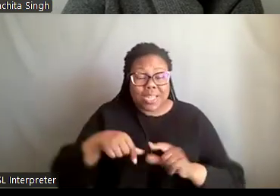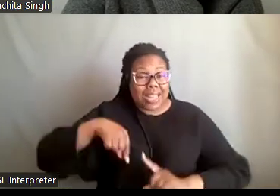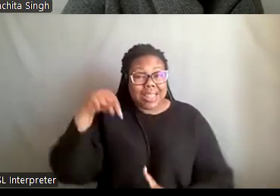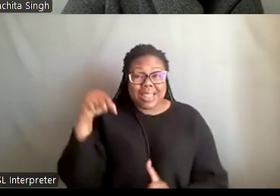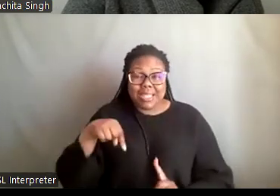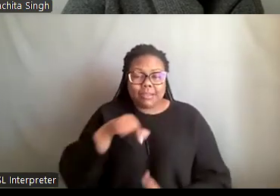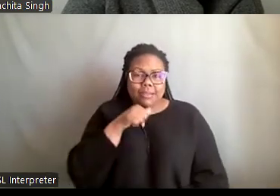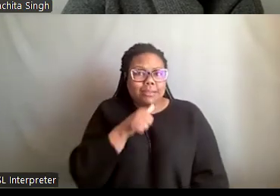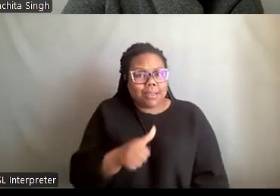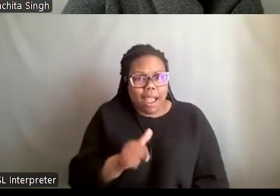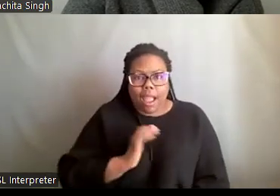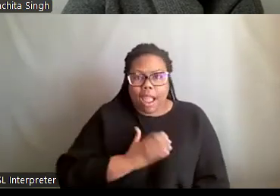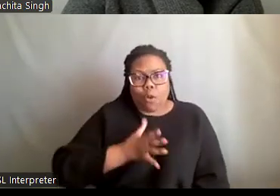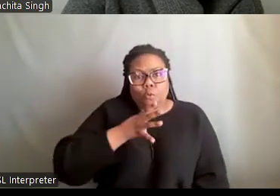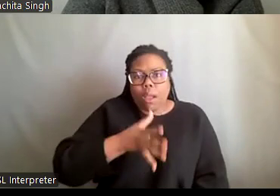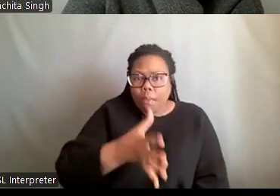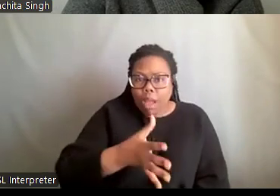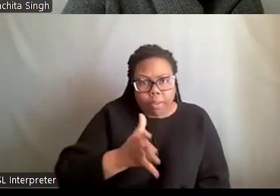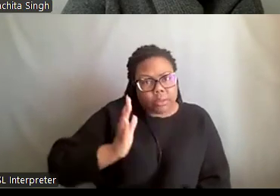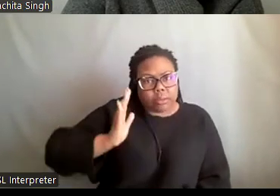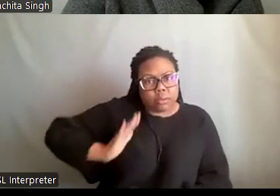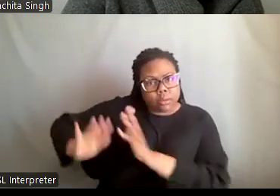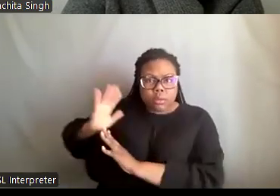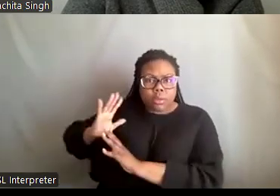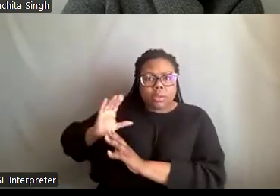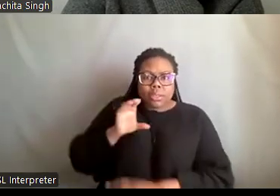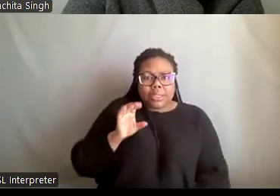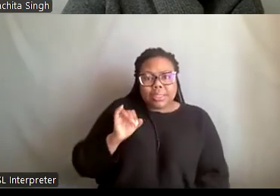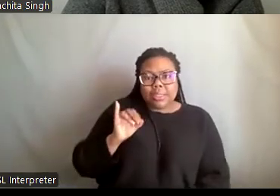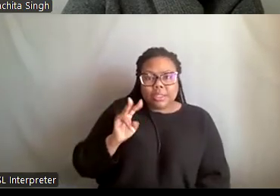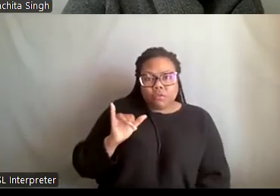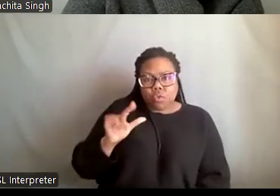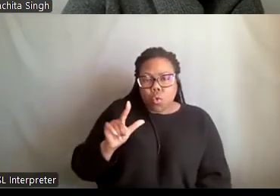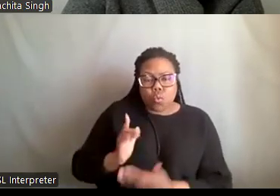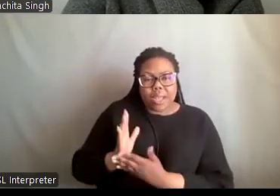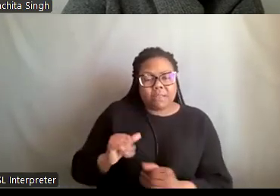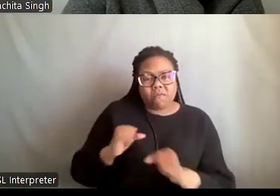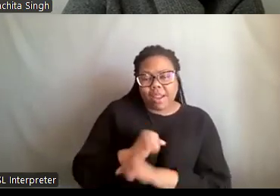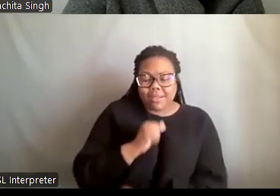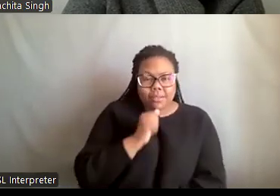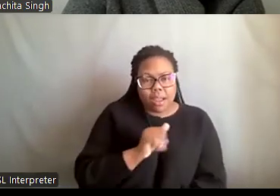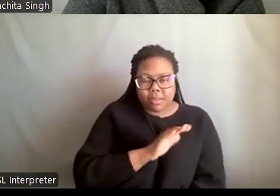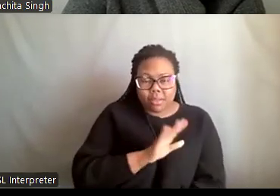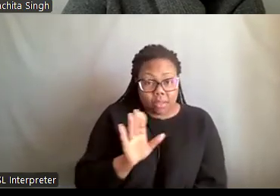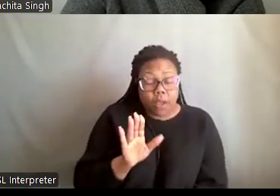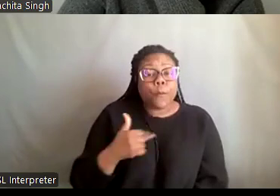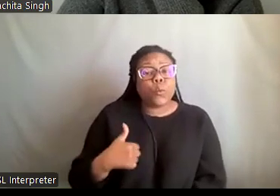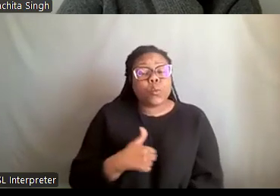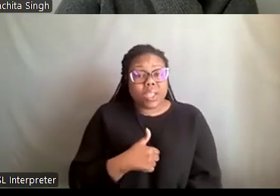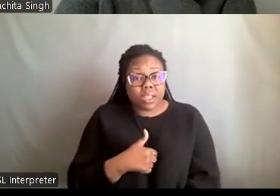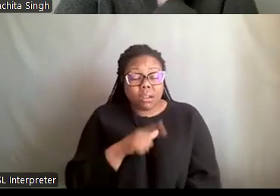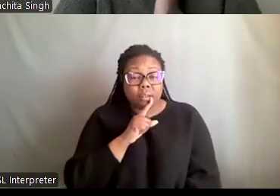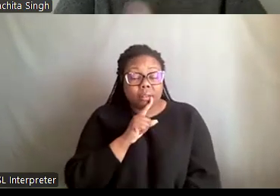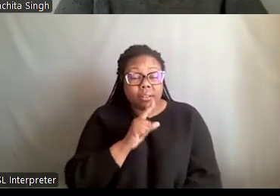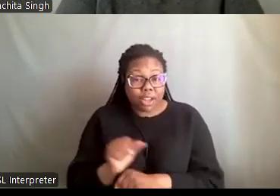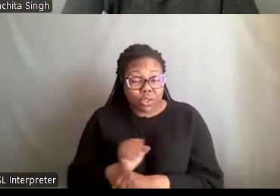whatnot. This is not our grand momma's civil rights fight.